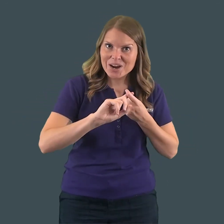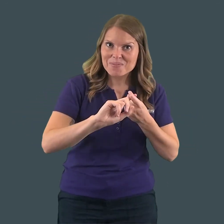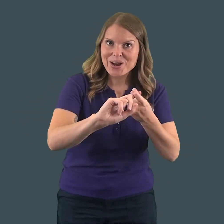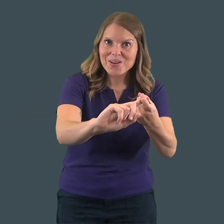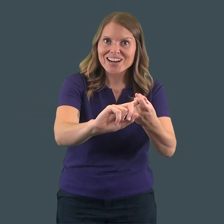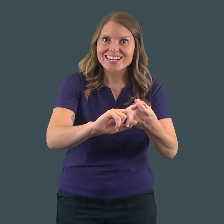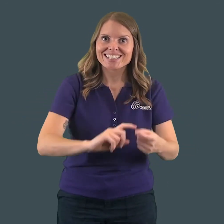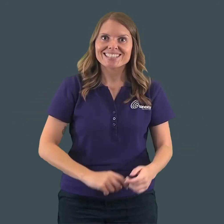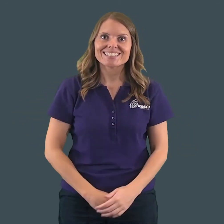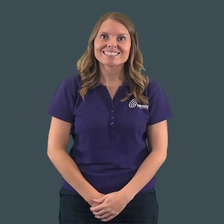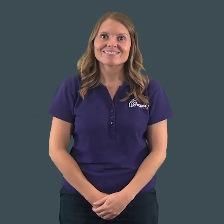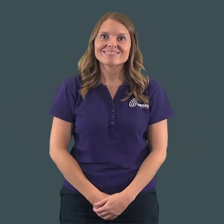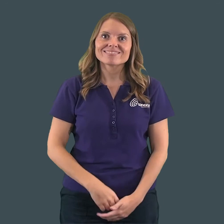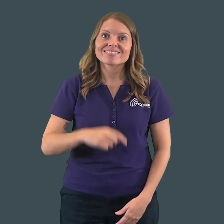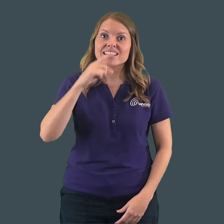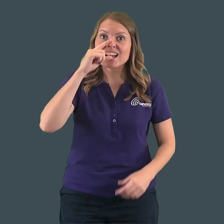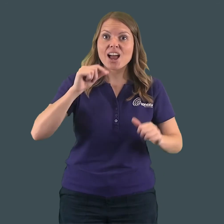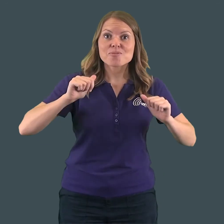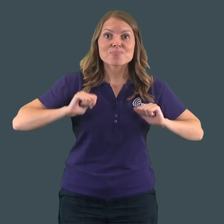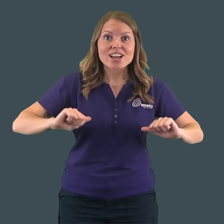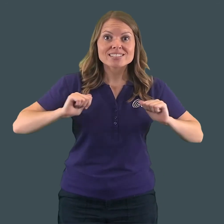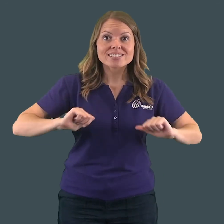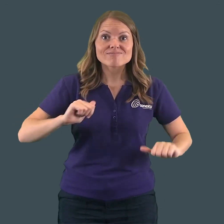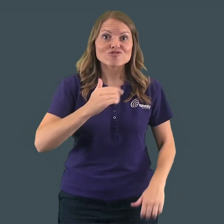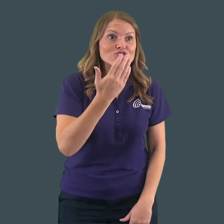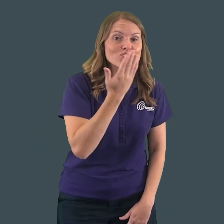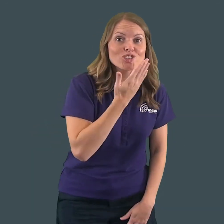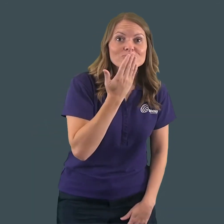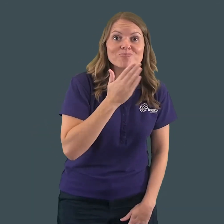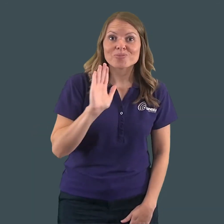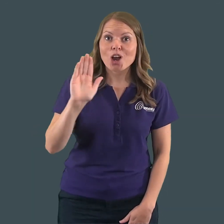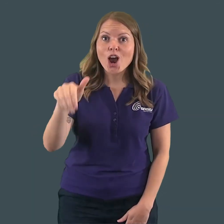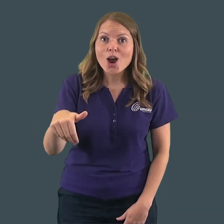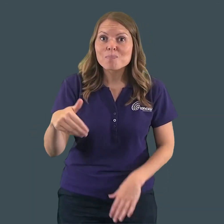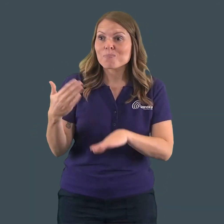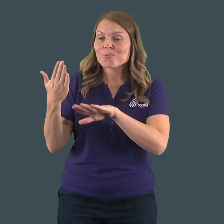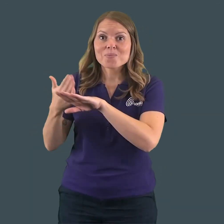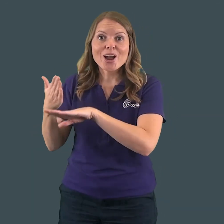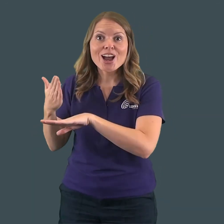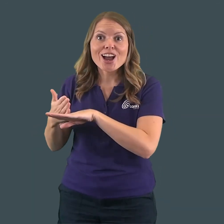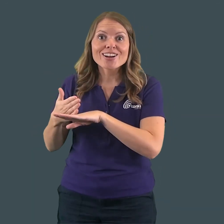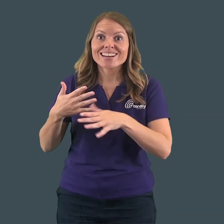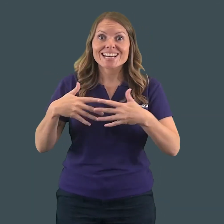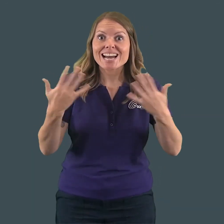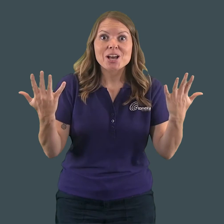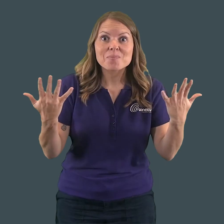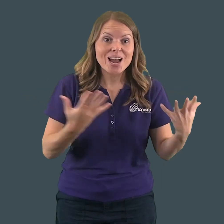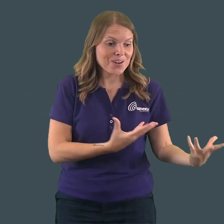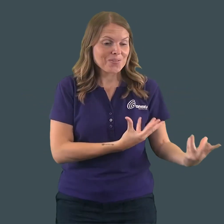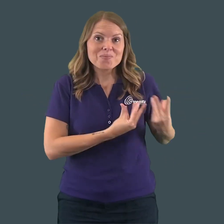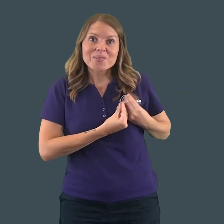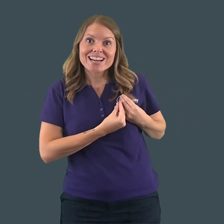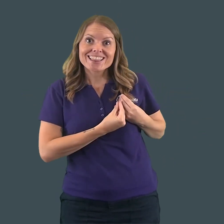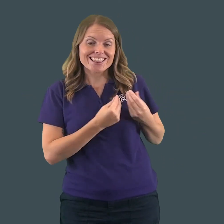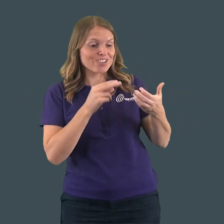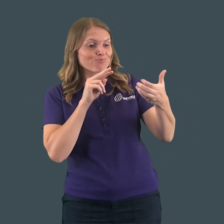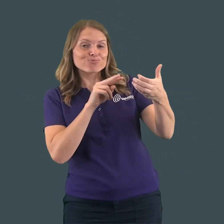You can practice at school, home, work or anywhere